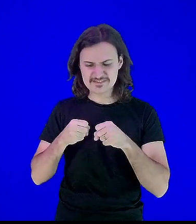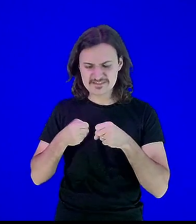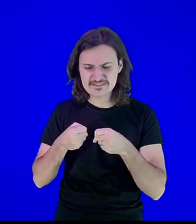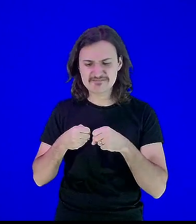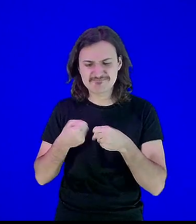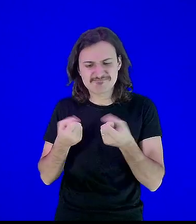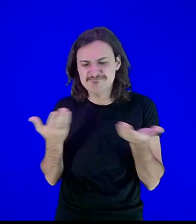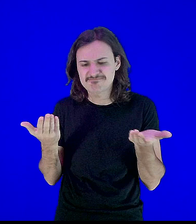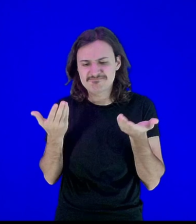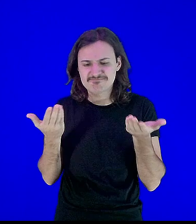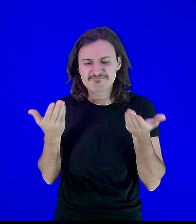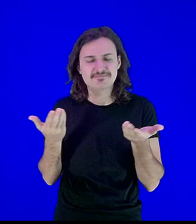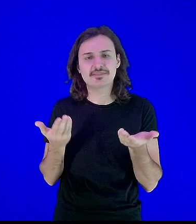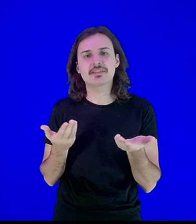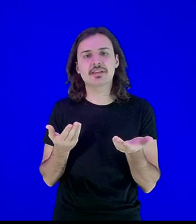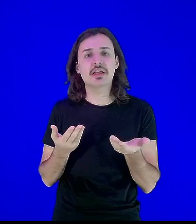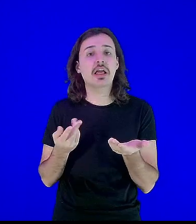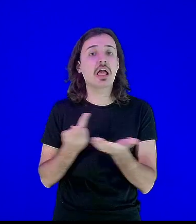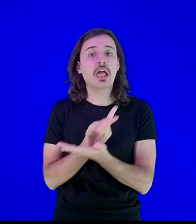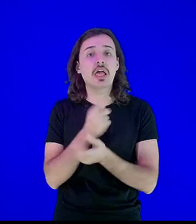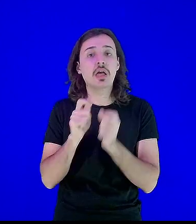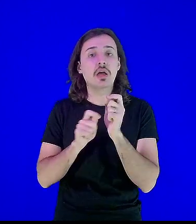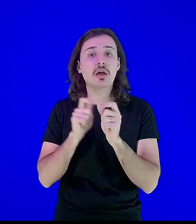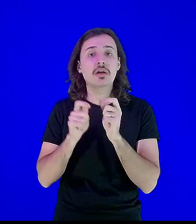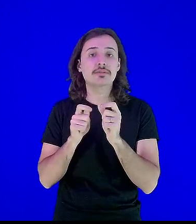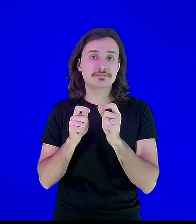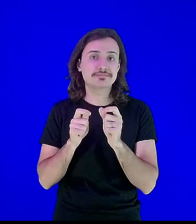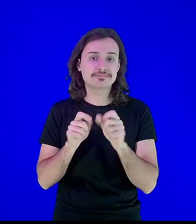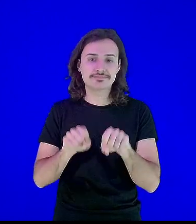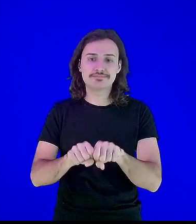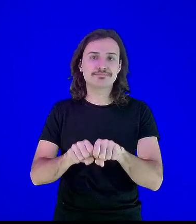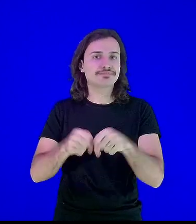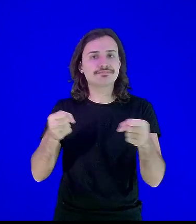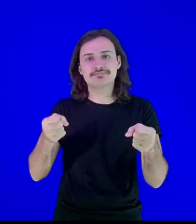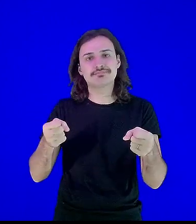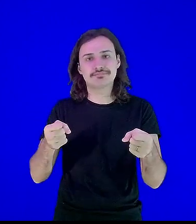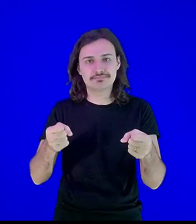and where to read what it should do with it